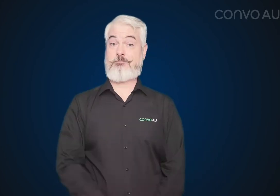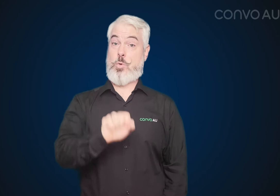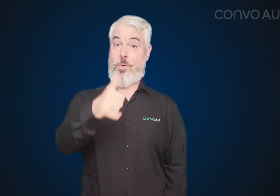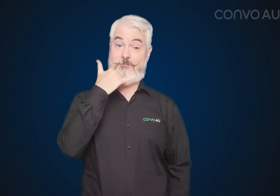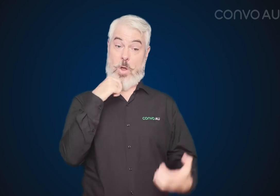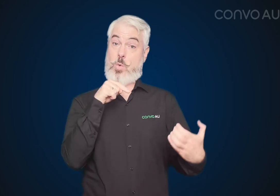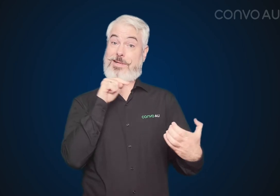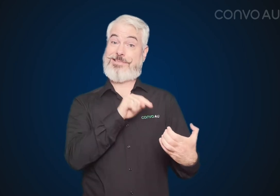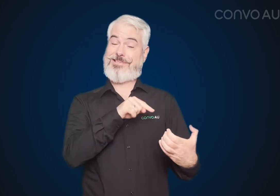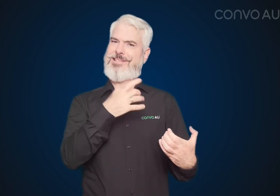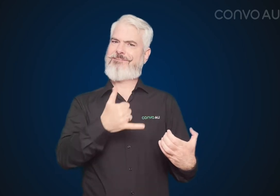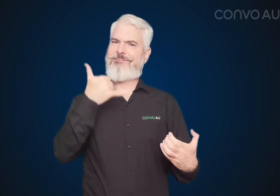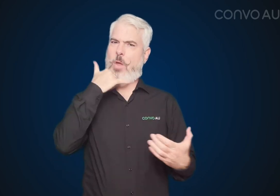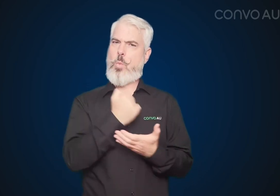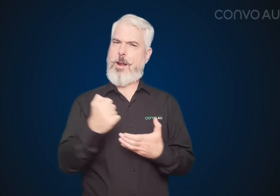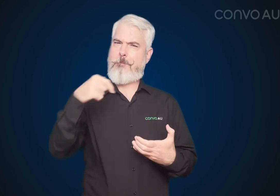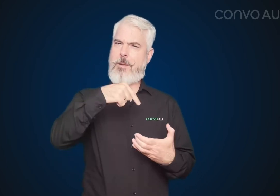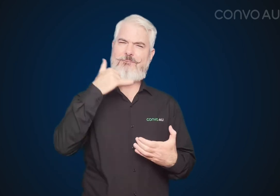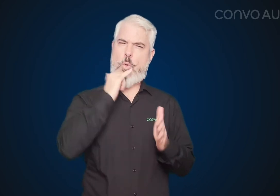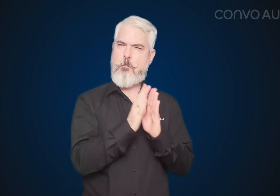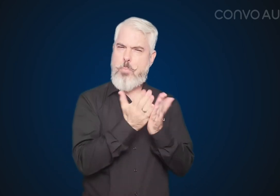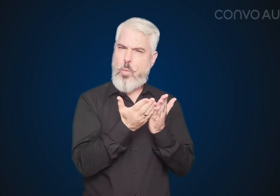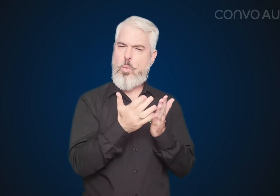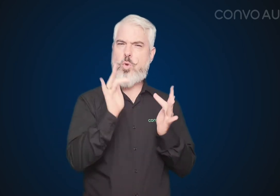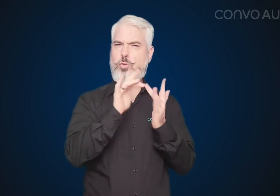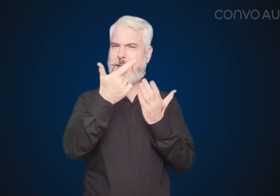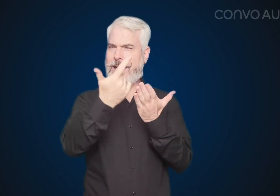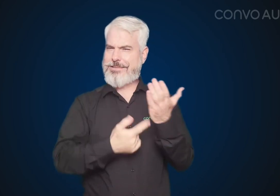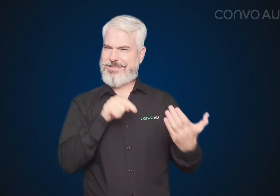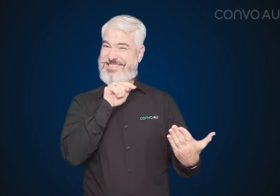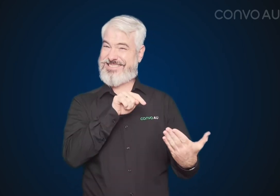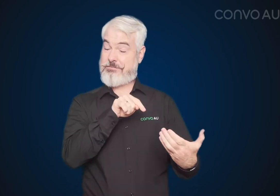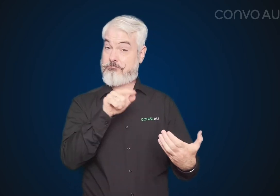Do you have phone numbers in your phone address book or contacts list?